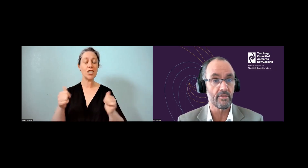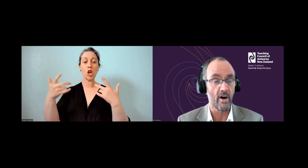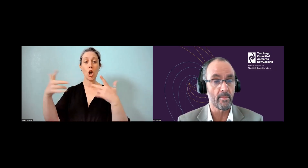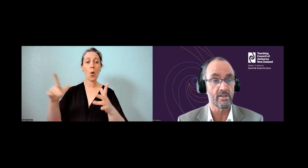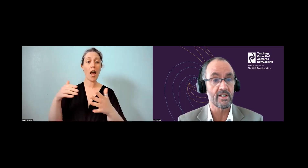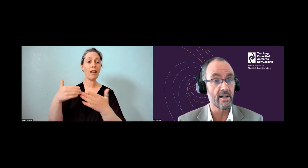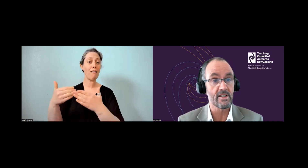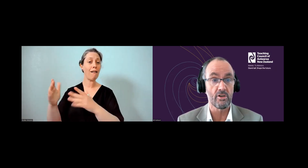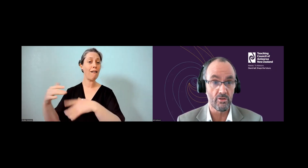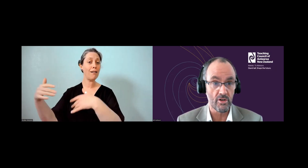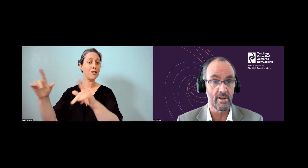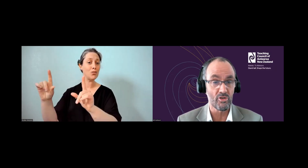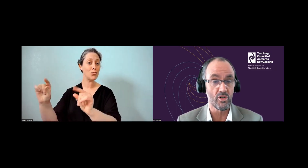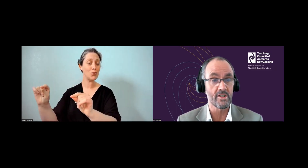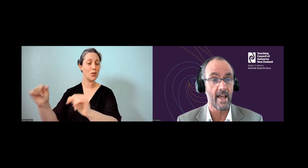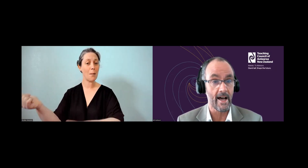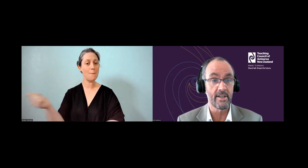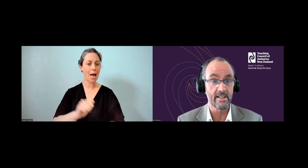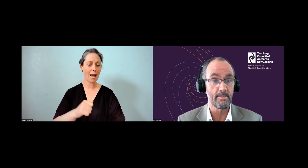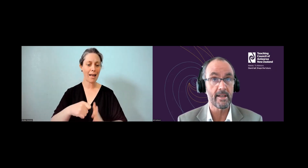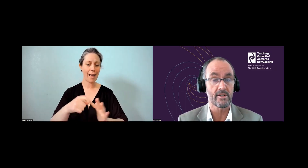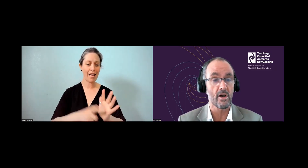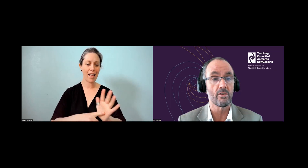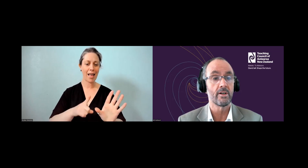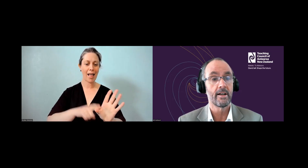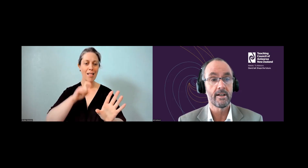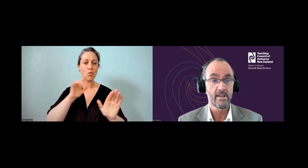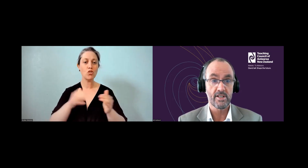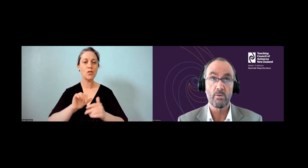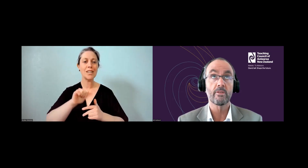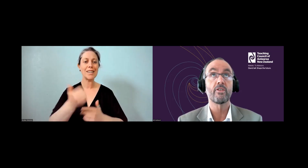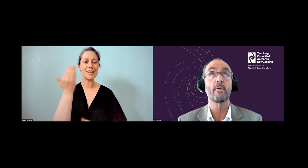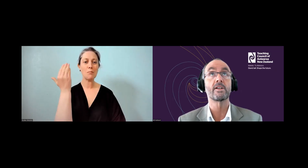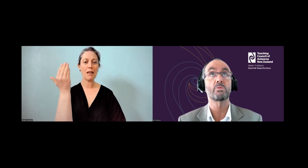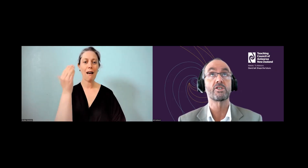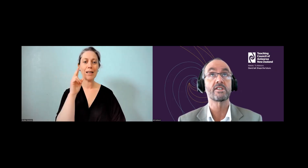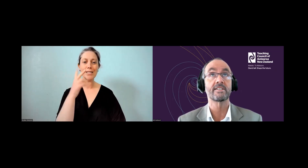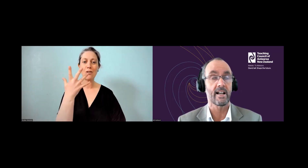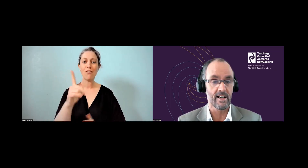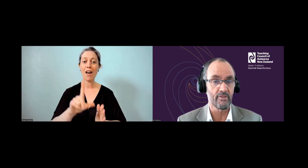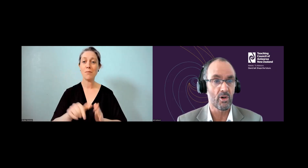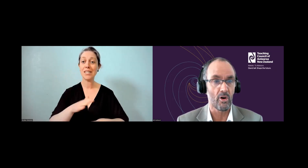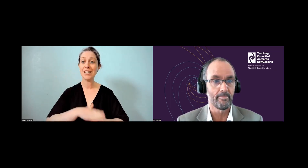And after five minutes, Kelly's going to introduce our next speaker, so see you on five minutes, which is exactly 11 o'clock.